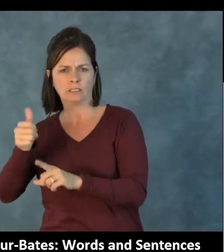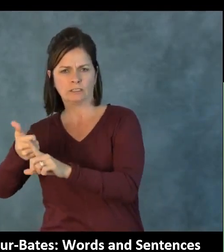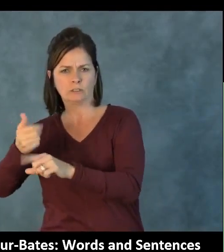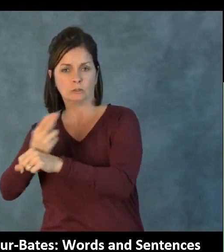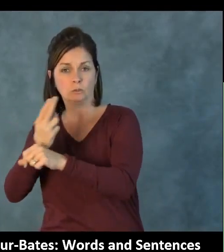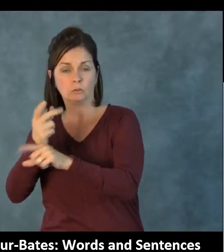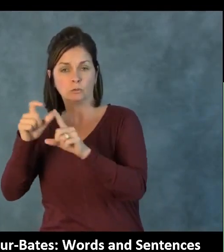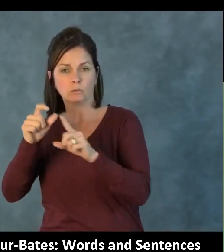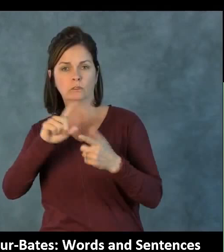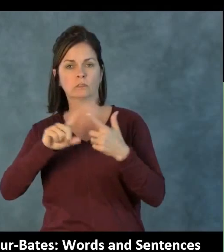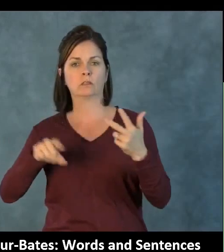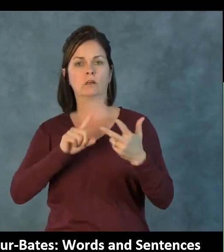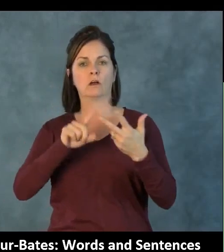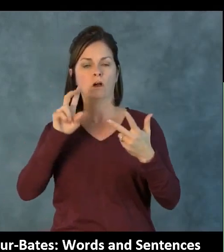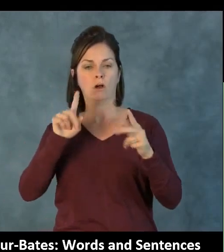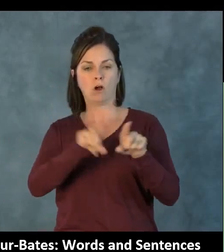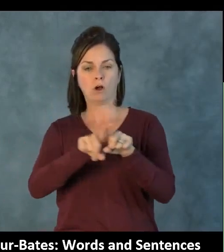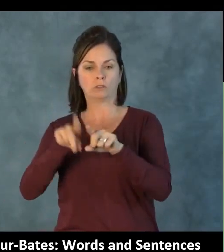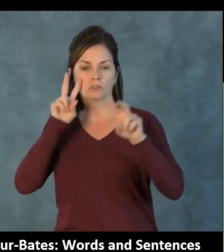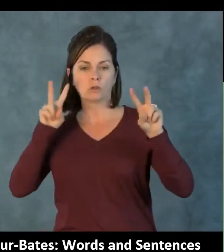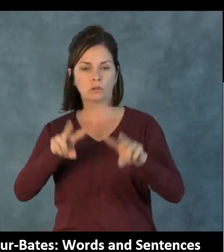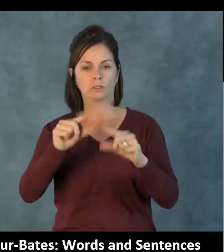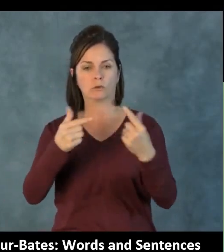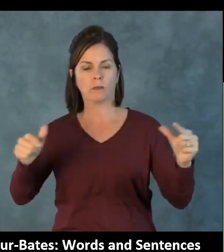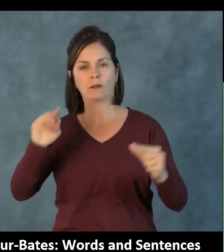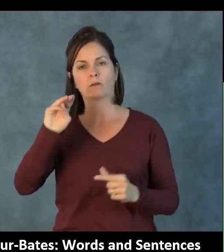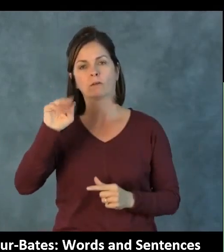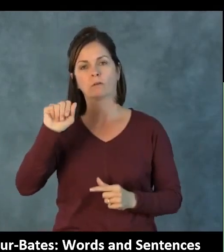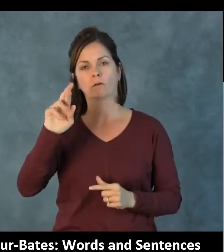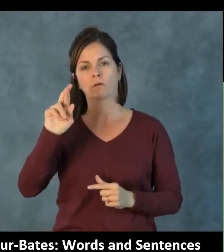of word endings or grammatical markers,